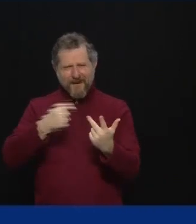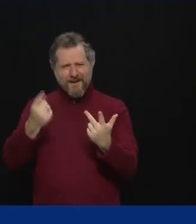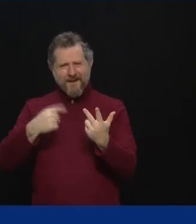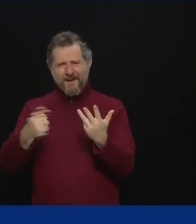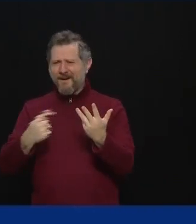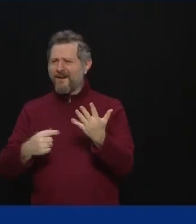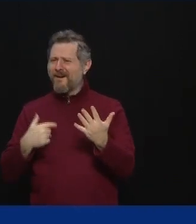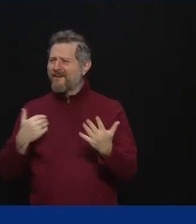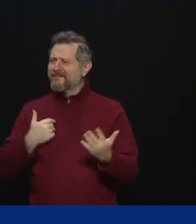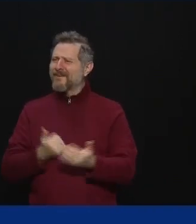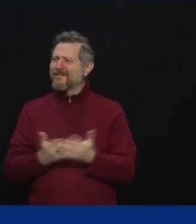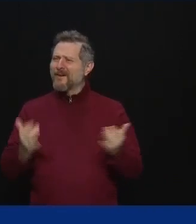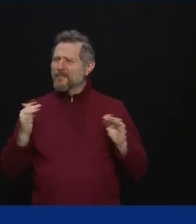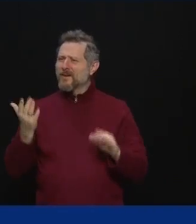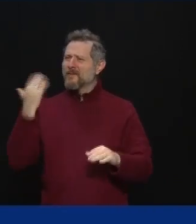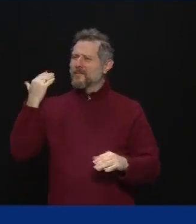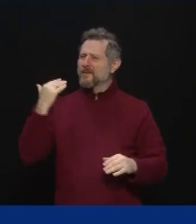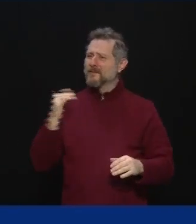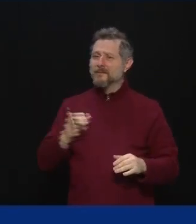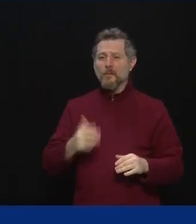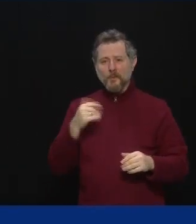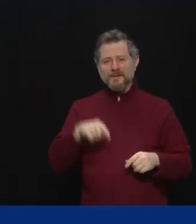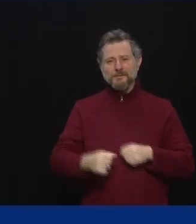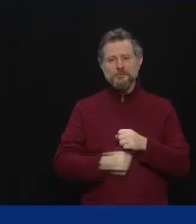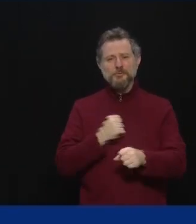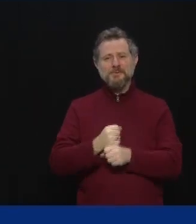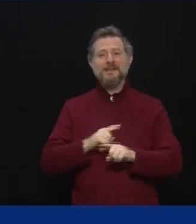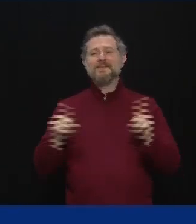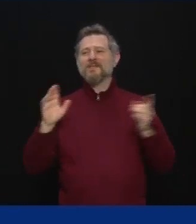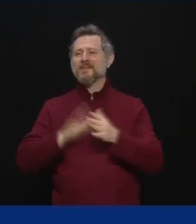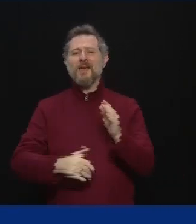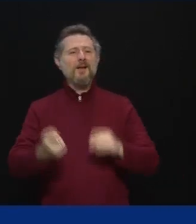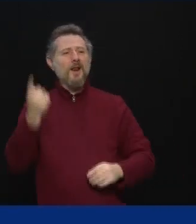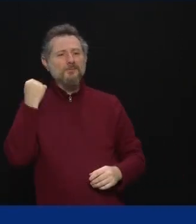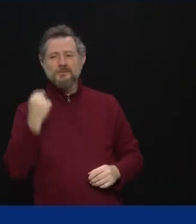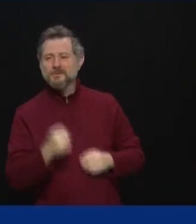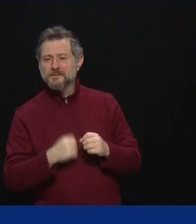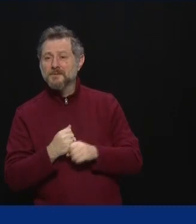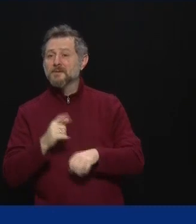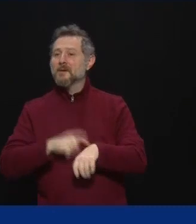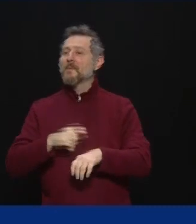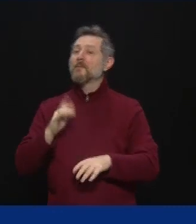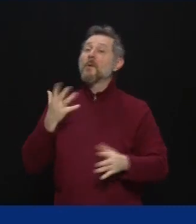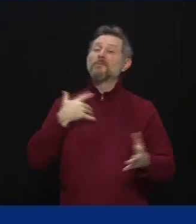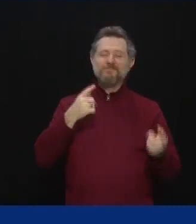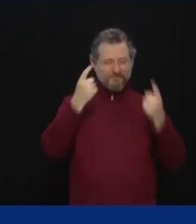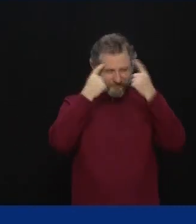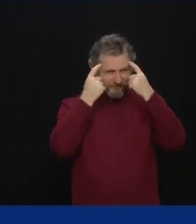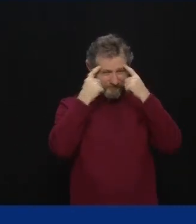DIDN'T HAVE VACCINES AND BOOSTERS AND TESTING KITS AVAILABLE. WE HAVE ALL OF THESE TOOLS IN OUR ARSENAL AND THAT'S WHY THIS